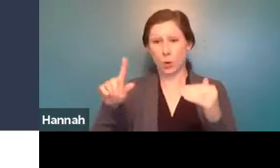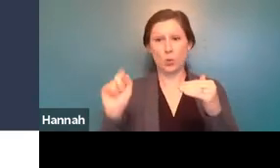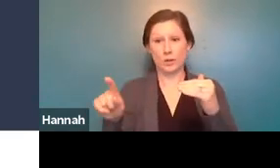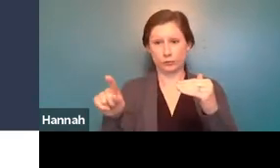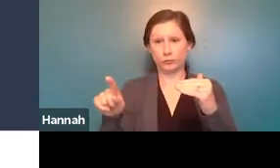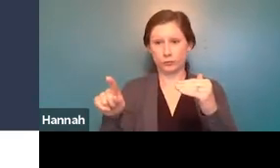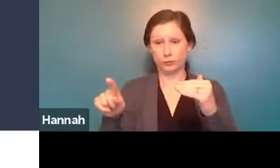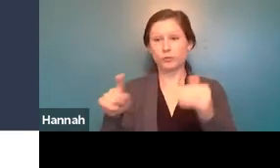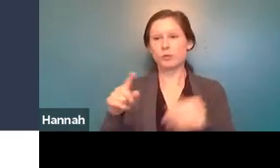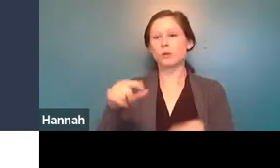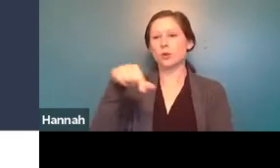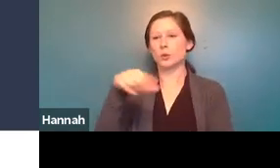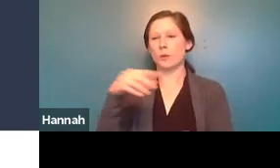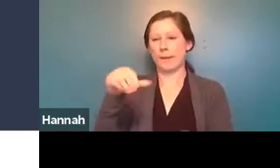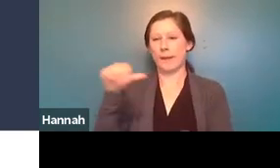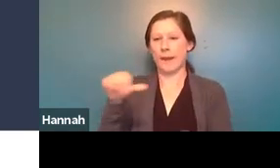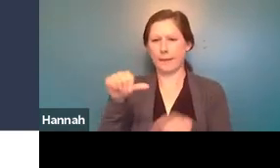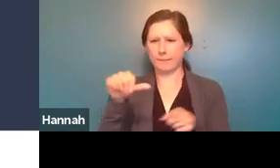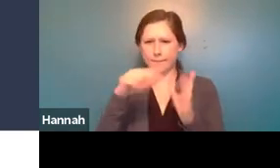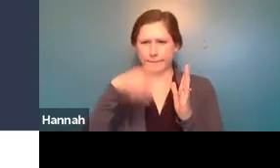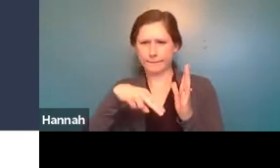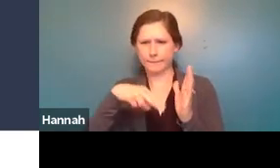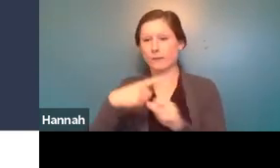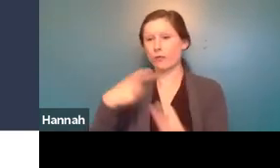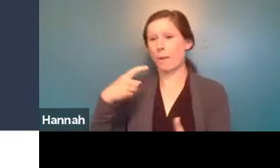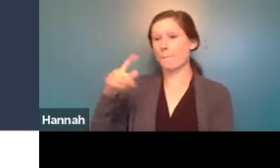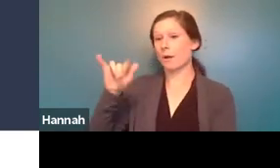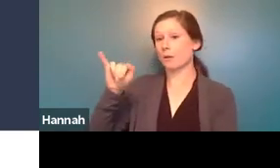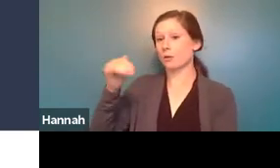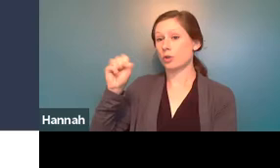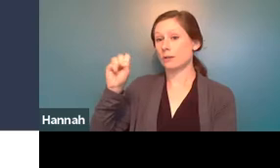the Q&A section. This one comes from Jessica and it's for